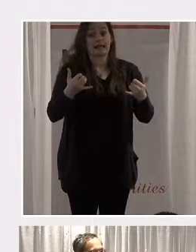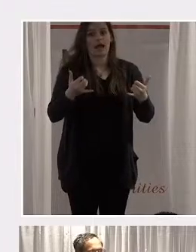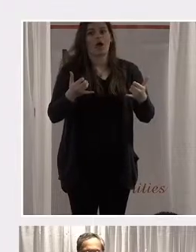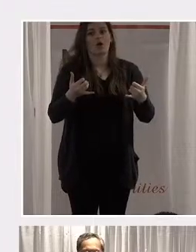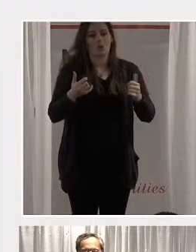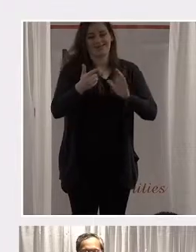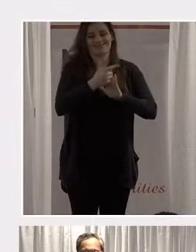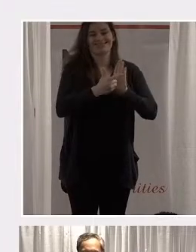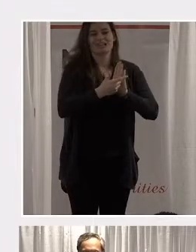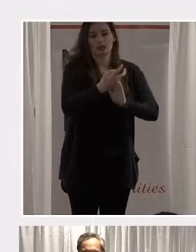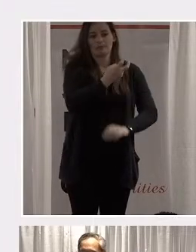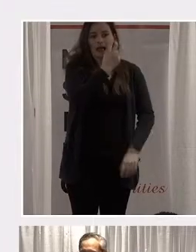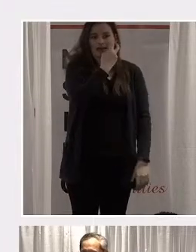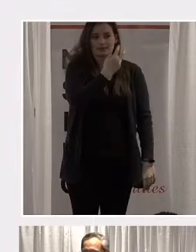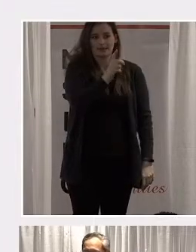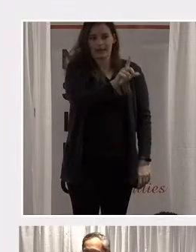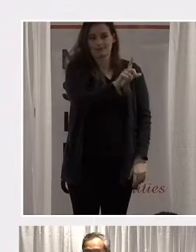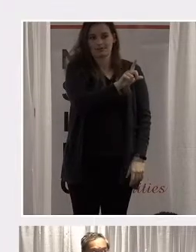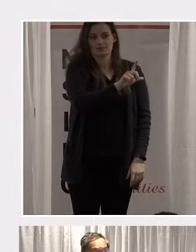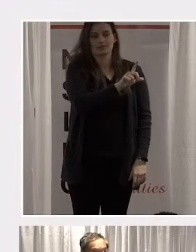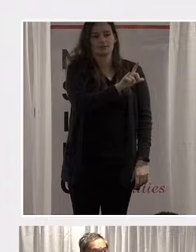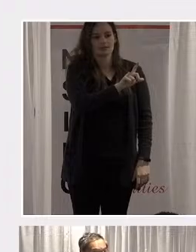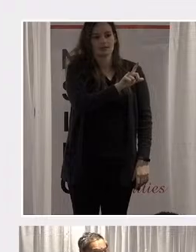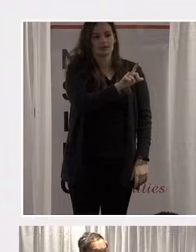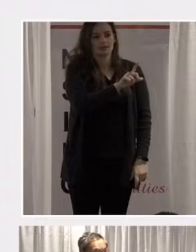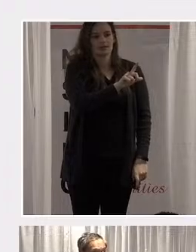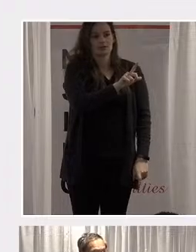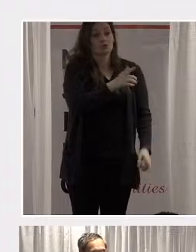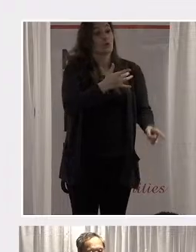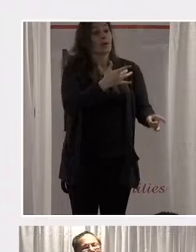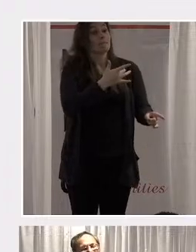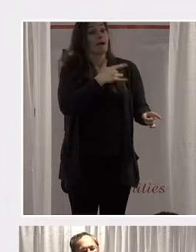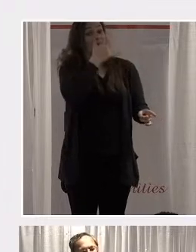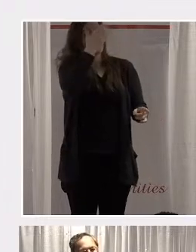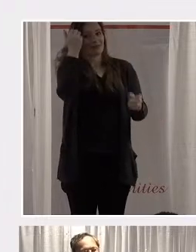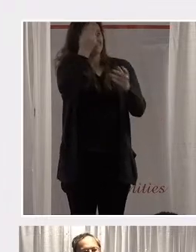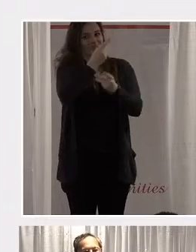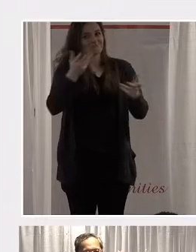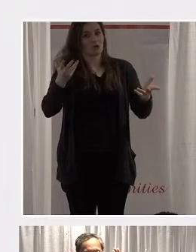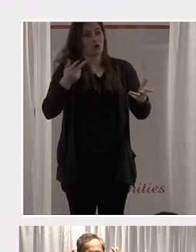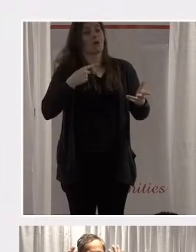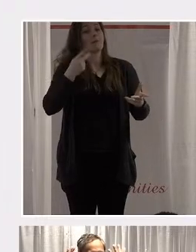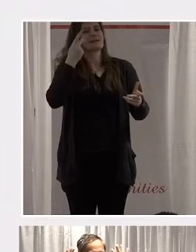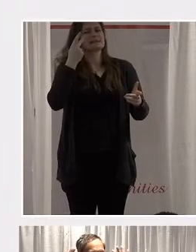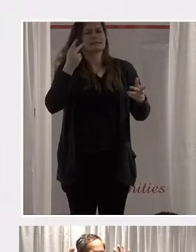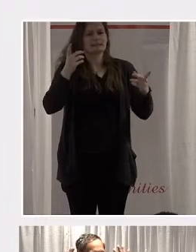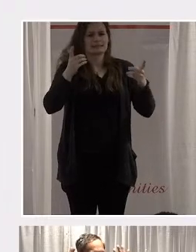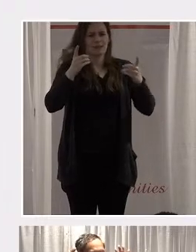BUT WHAT I ALWAYS FORGET UNTIL I START TALKING ABOUT IT IS I ACTUALLY SEE DOUBLE. SO -- AND I DON'T THINK ABOUT IT.